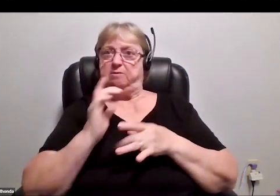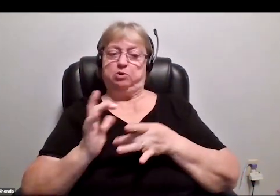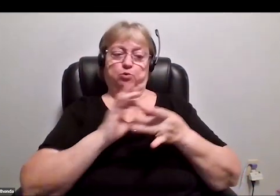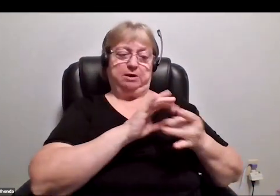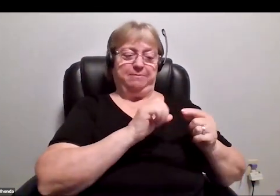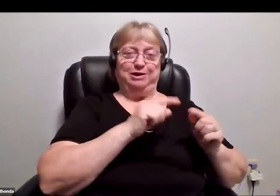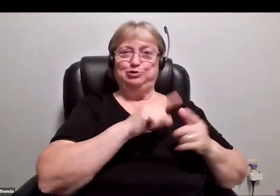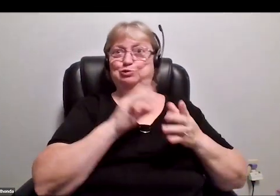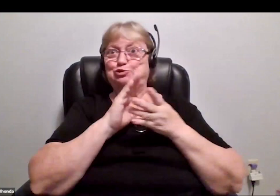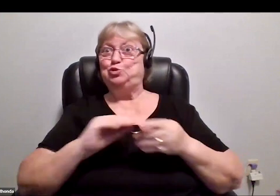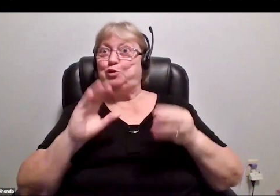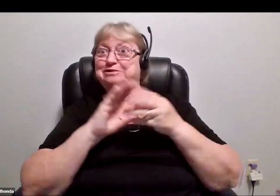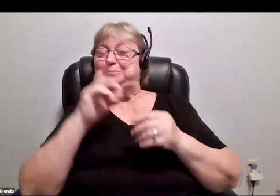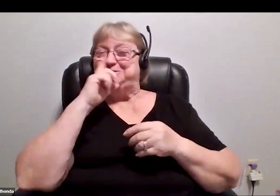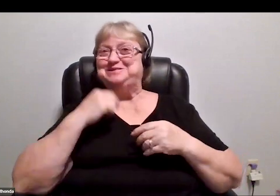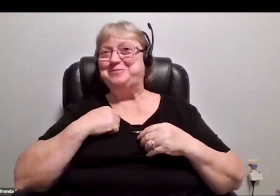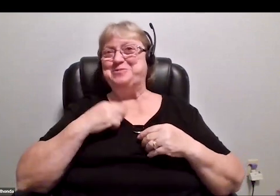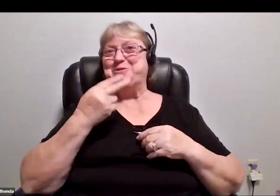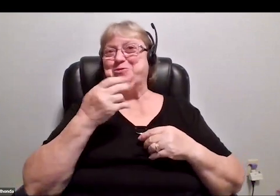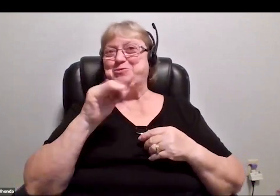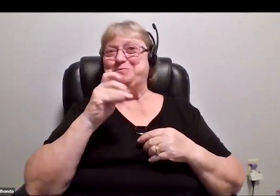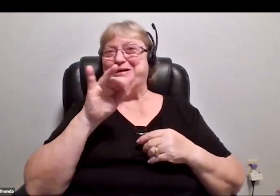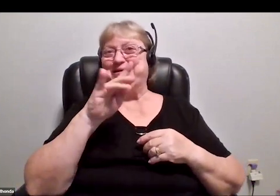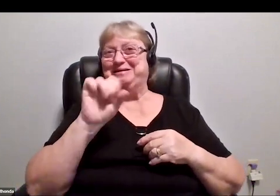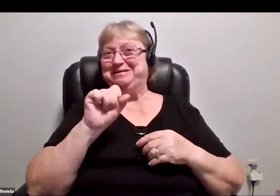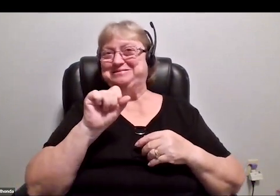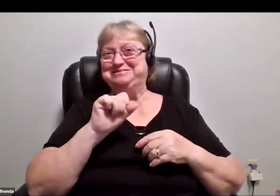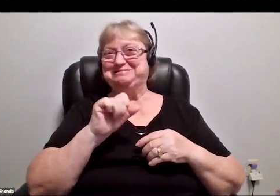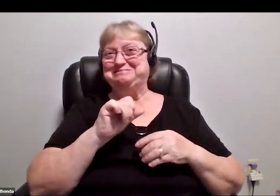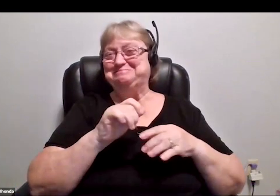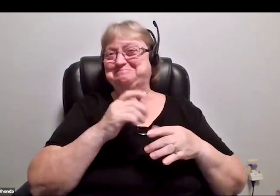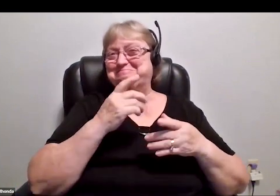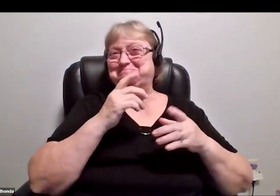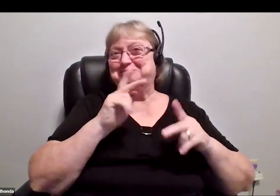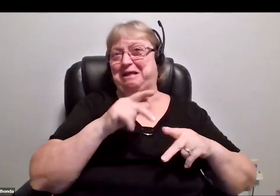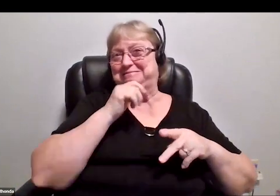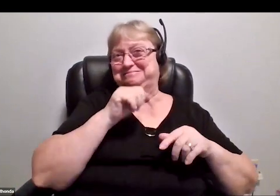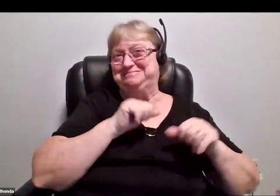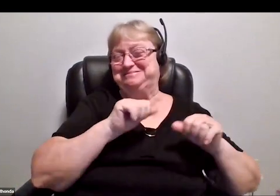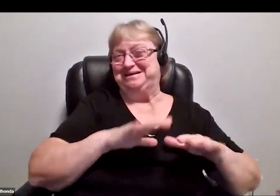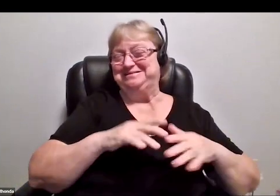because I am a humanities scholar and not a scientist. First, I'm going to tell you about myself.